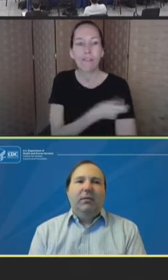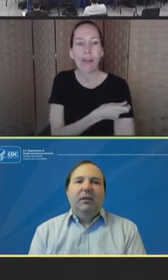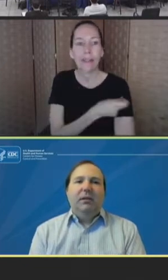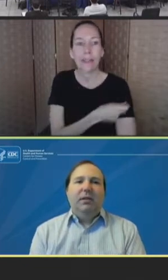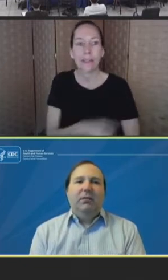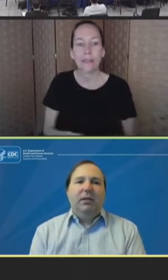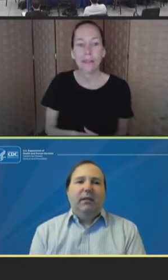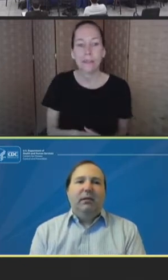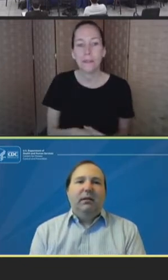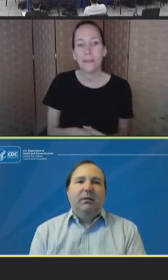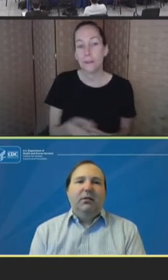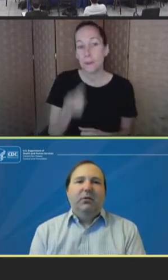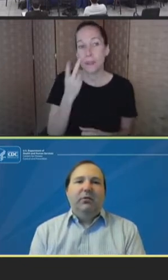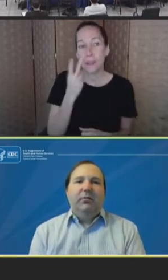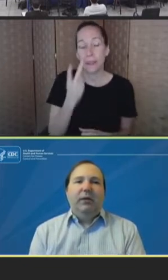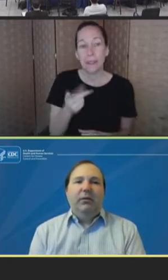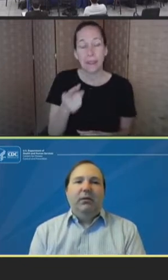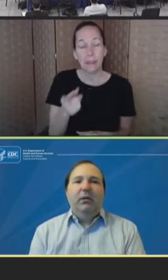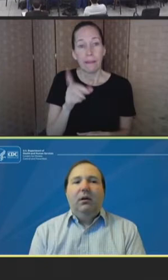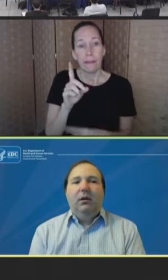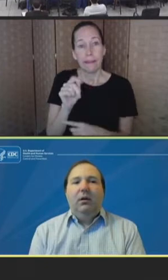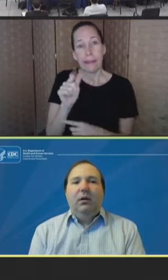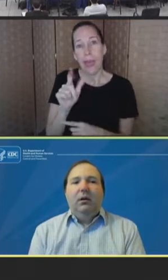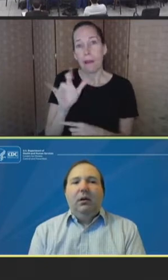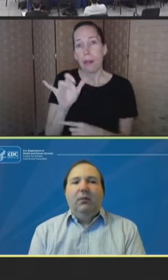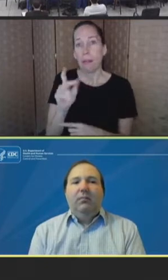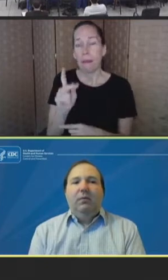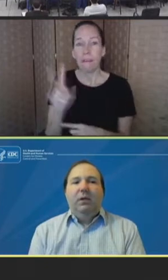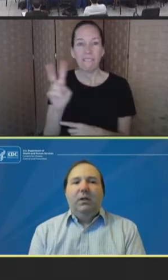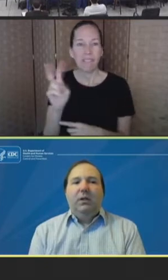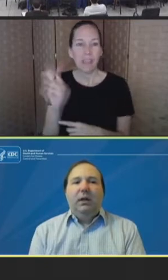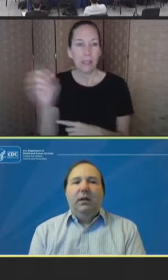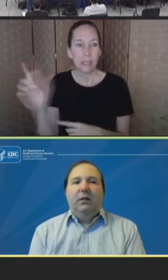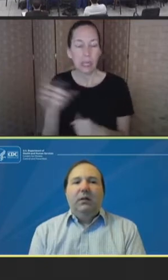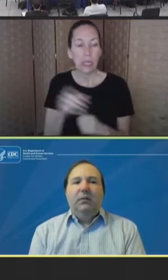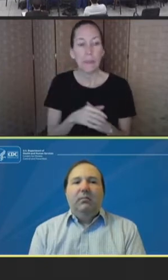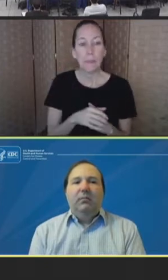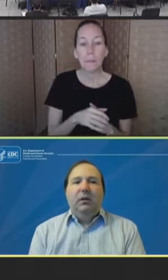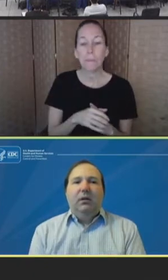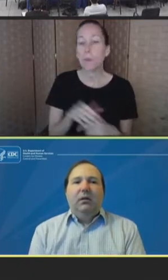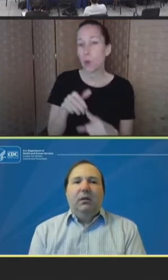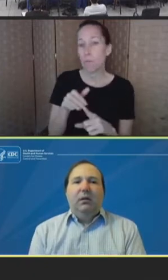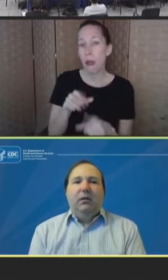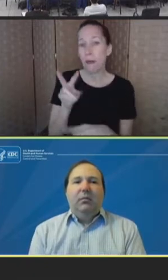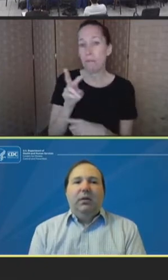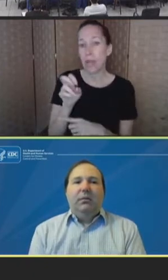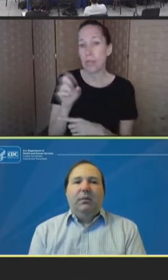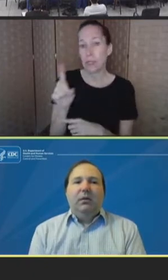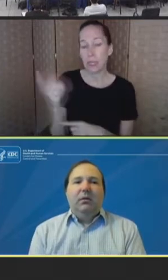the Vaccine Safety Datalink. This is just a reminder that VSD has approximately a